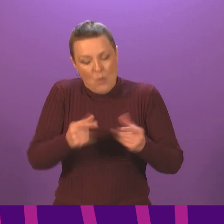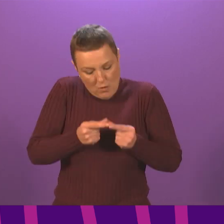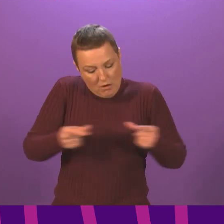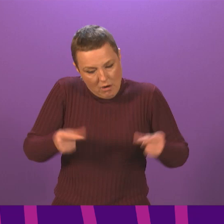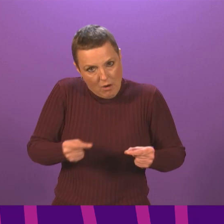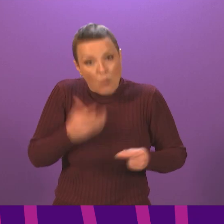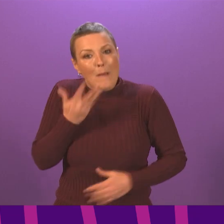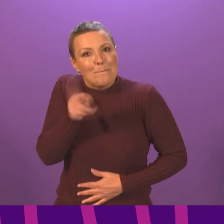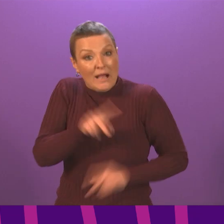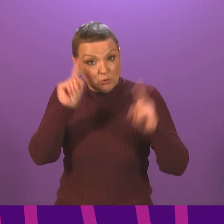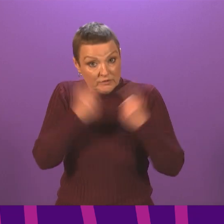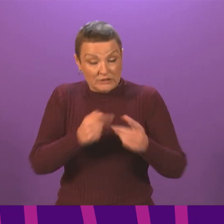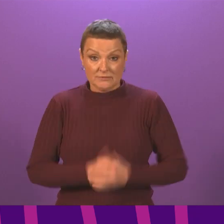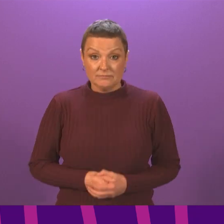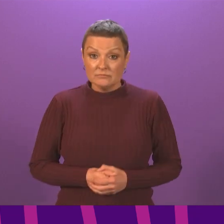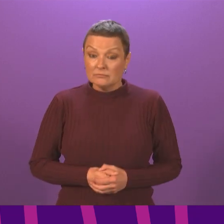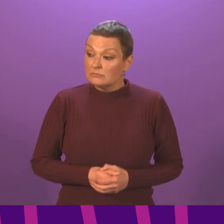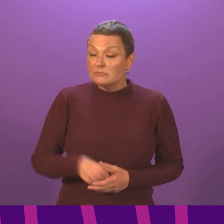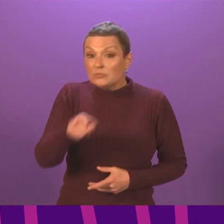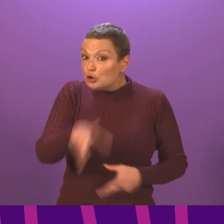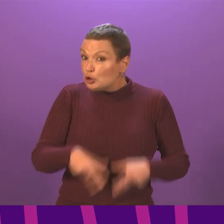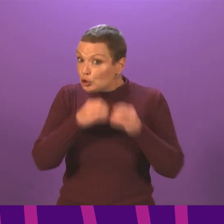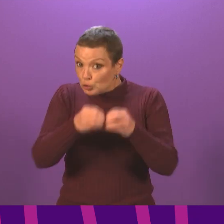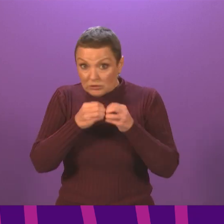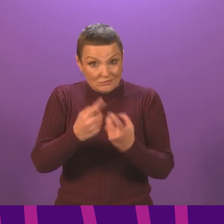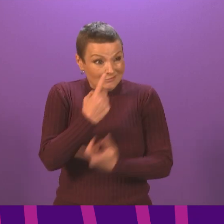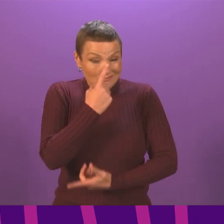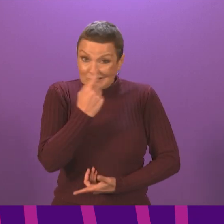All school staff can currently access testing if they are concerned that they have been